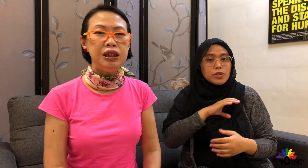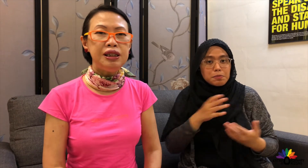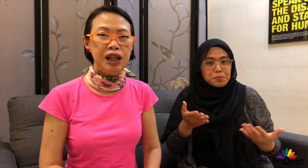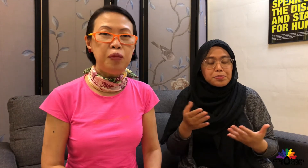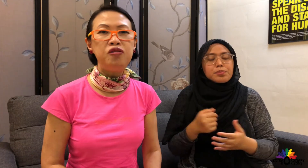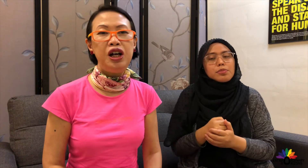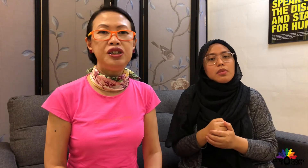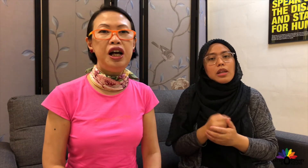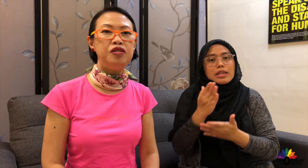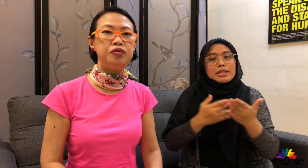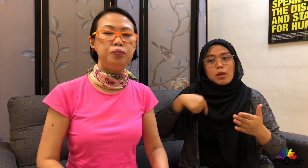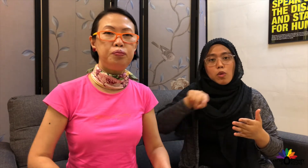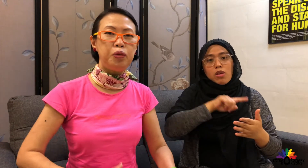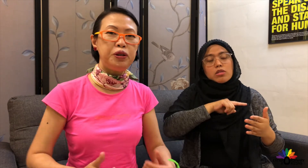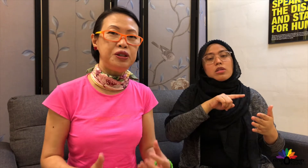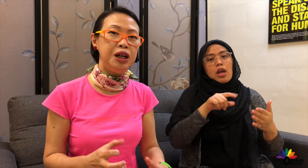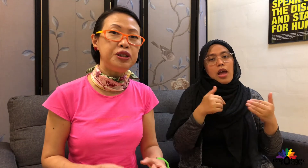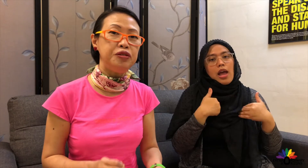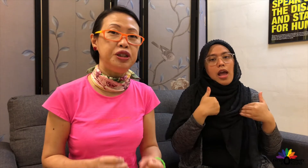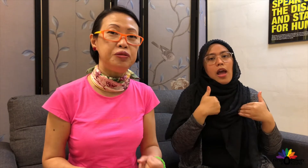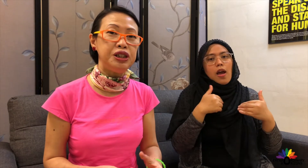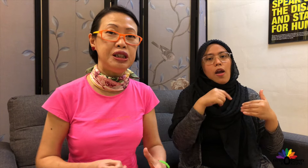some of us have proprioceptive differences.